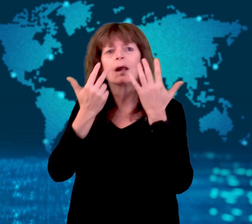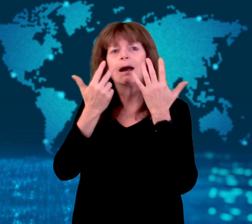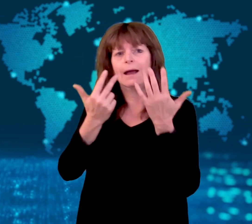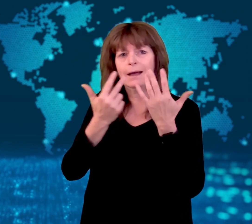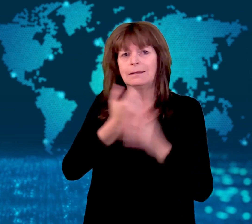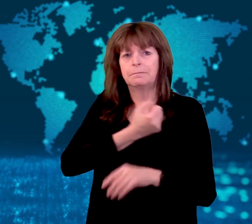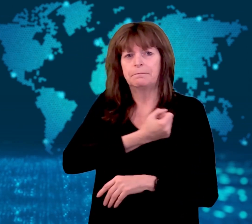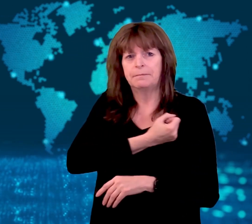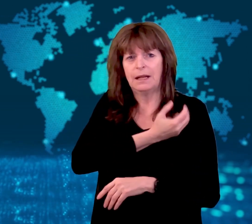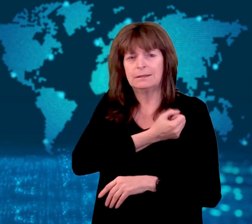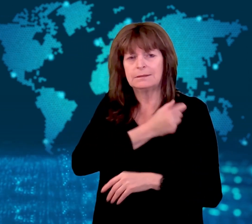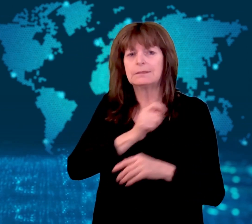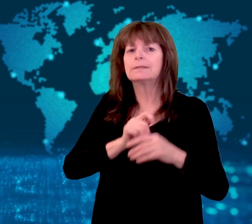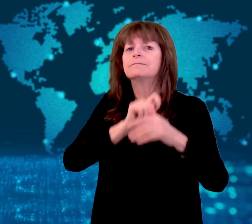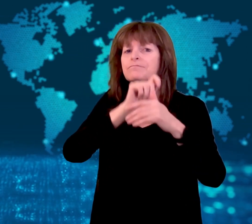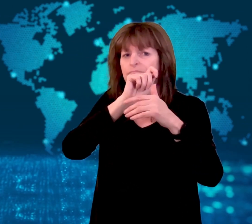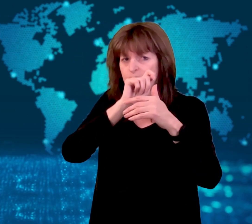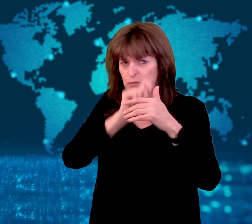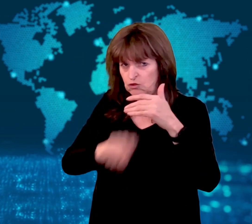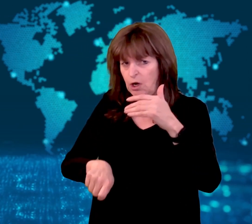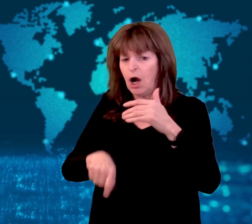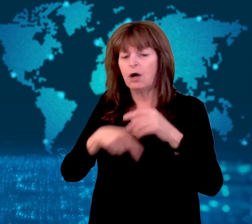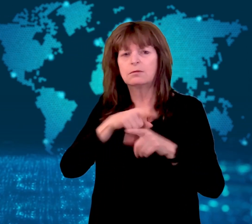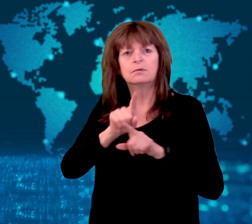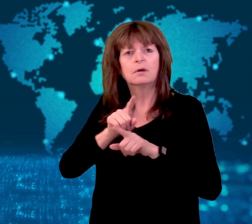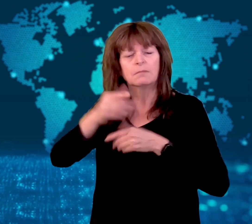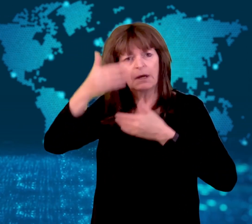with terror activity.